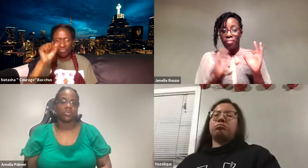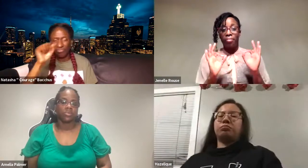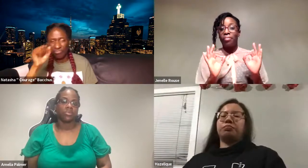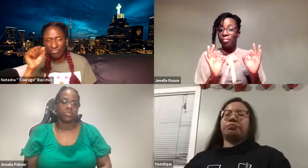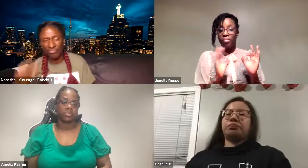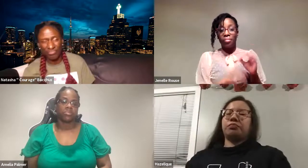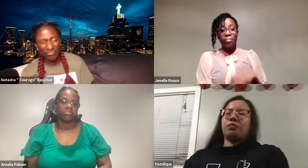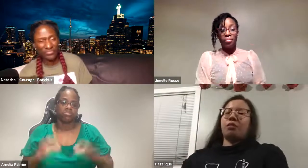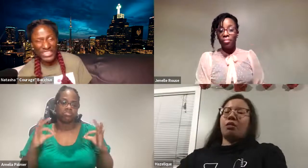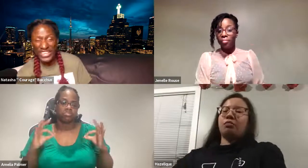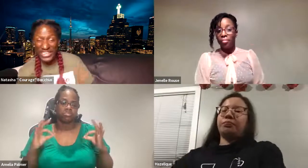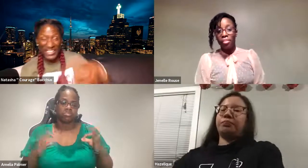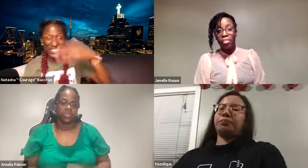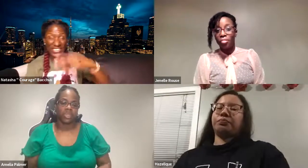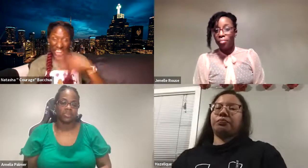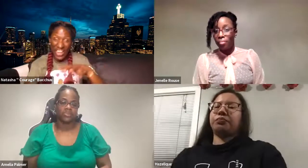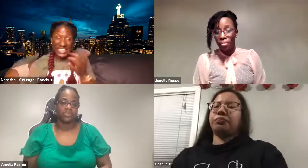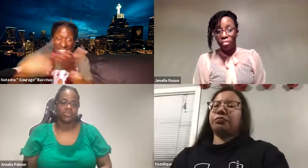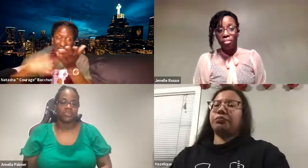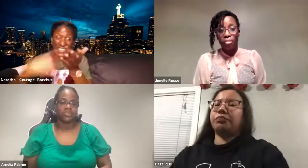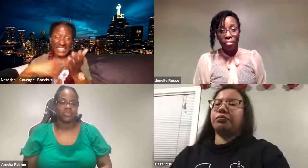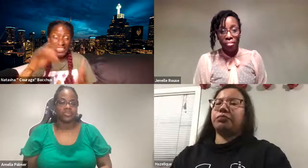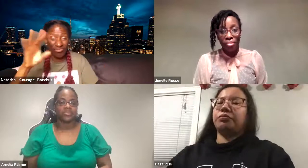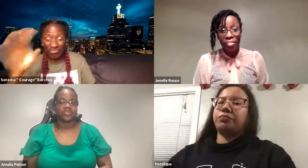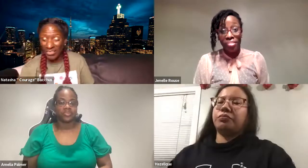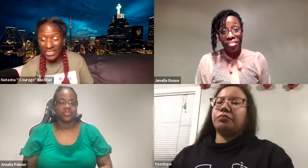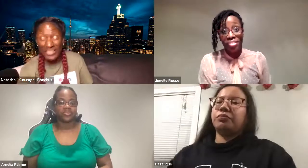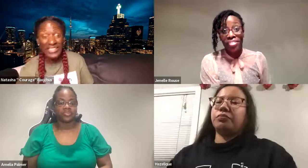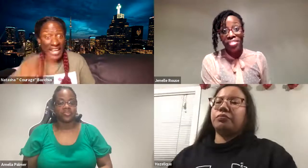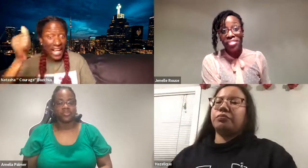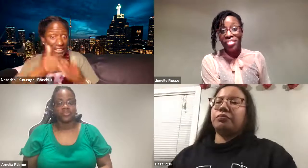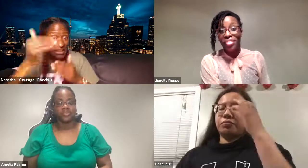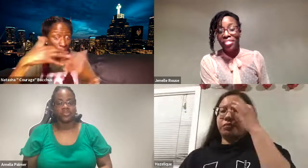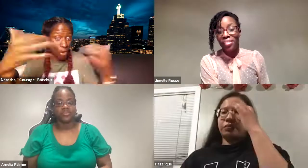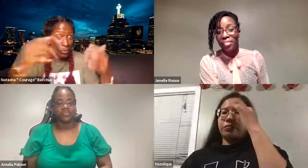the concepts and the meaning of sign language. - this is such a hot discussion!